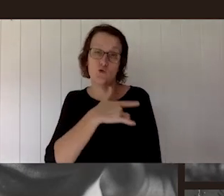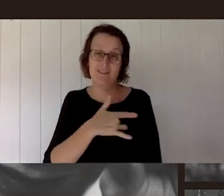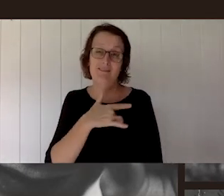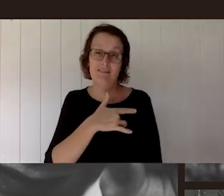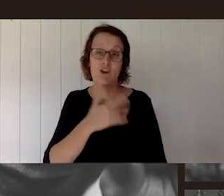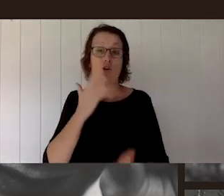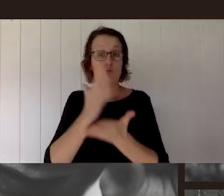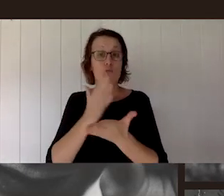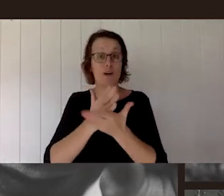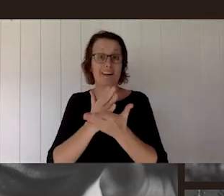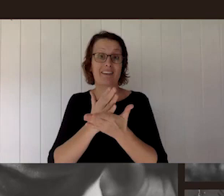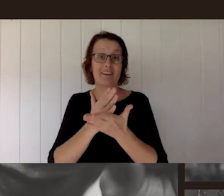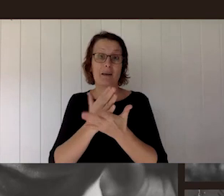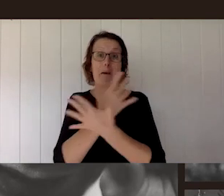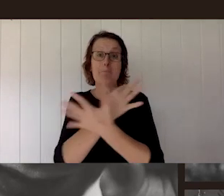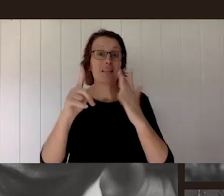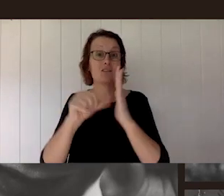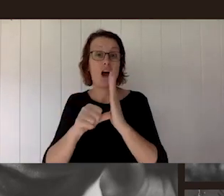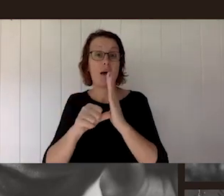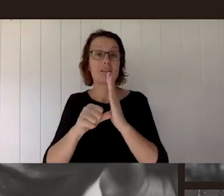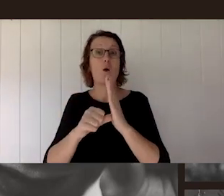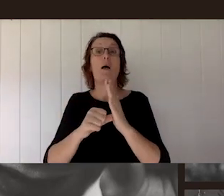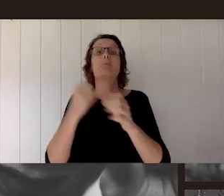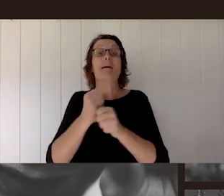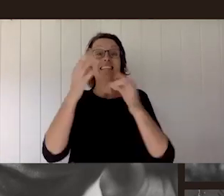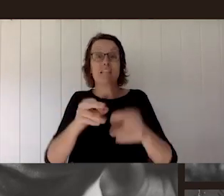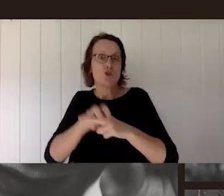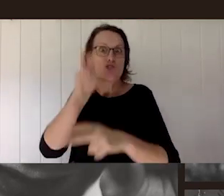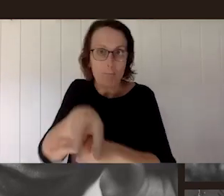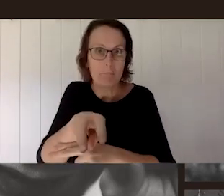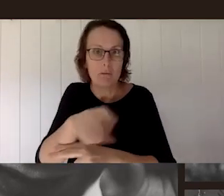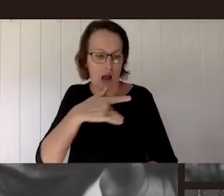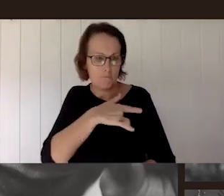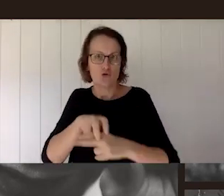very often, post-rational. We make a decision based on emotion and, when